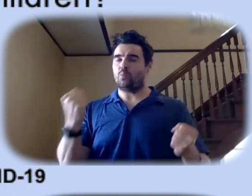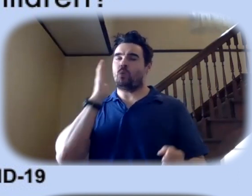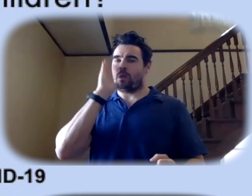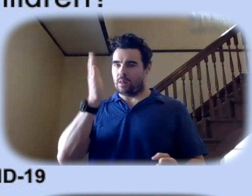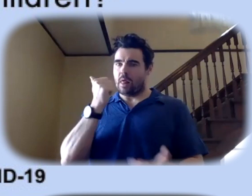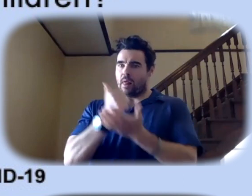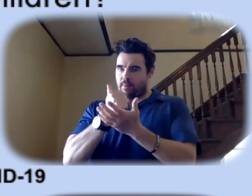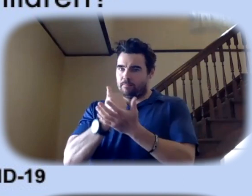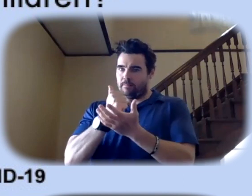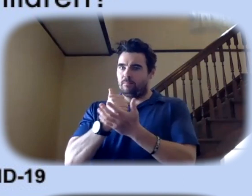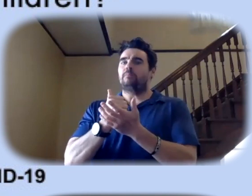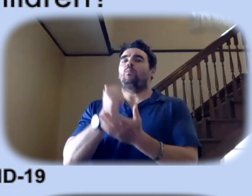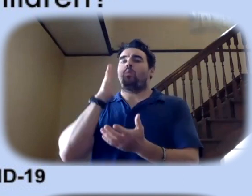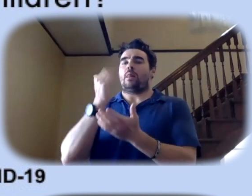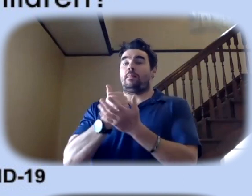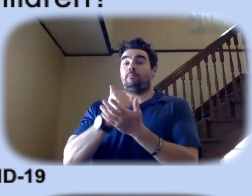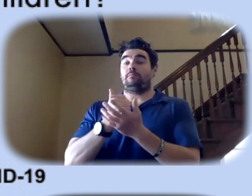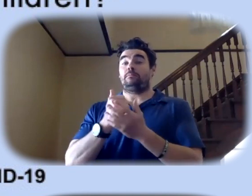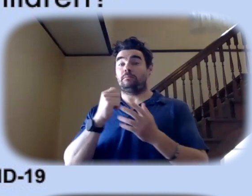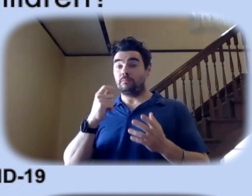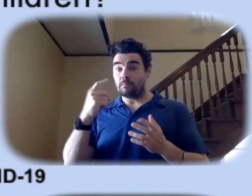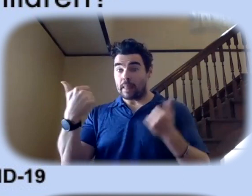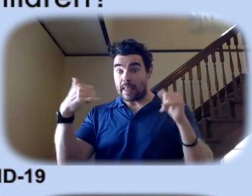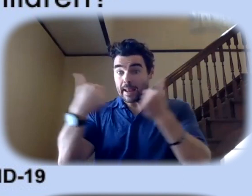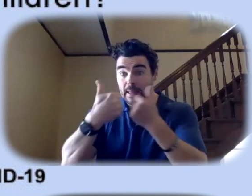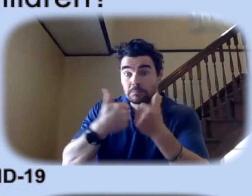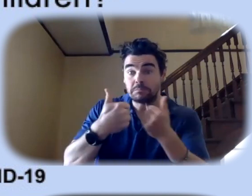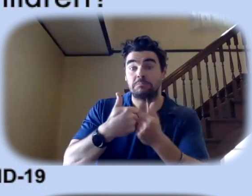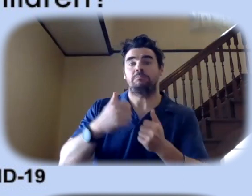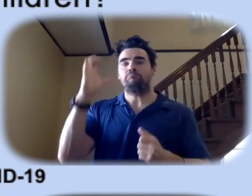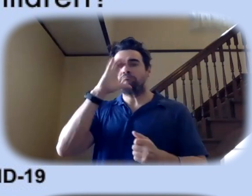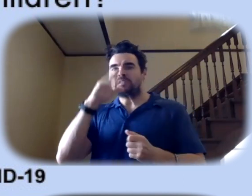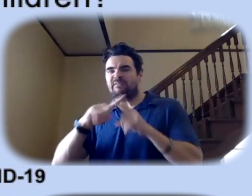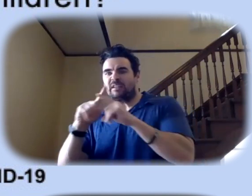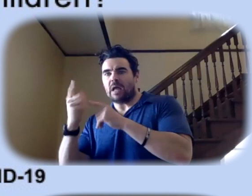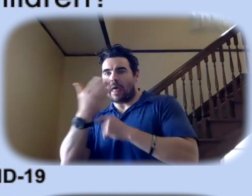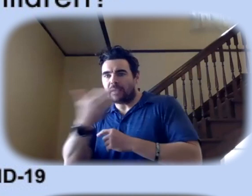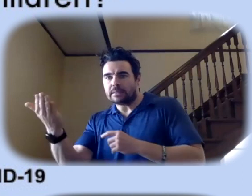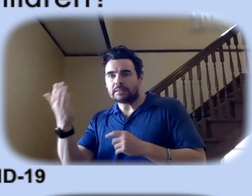Also, staying active is important to reduce other health-related risks if you're playing games